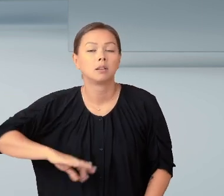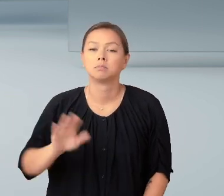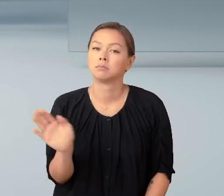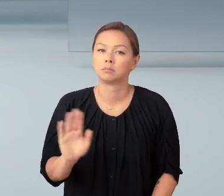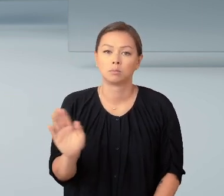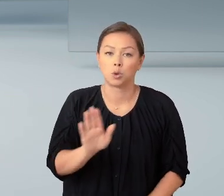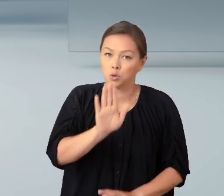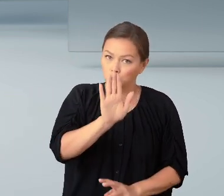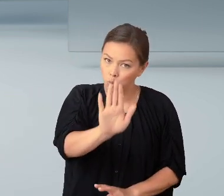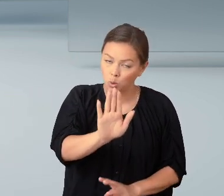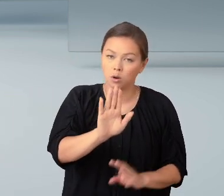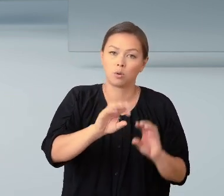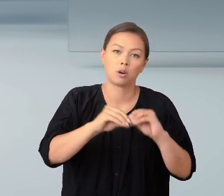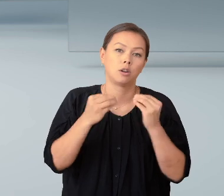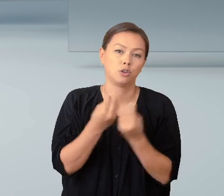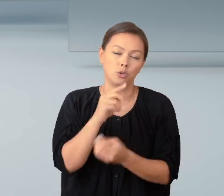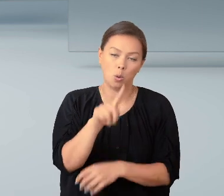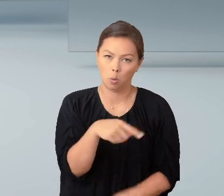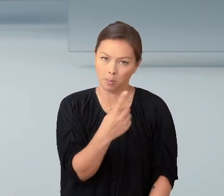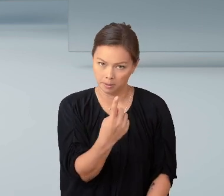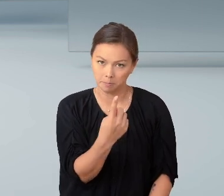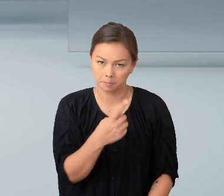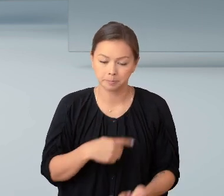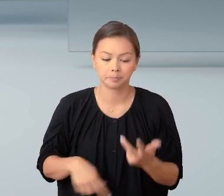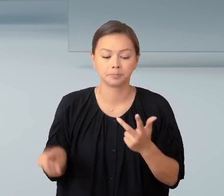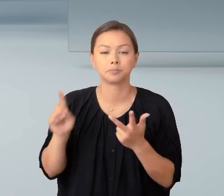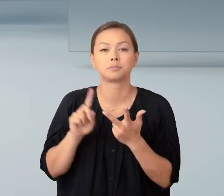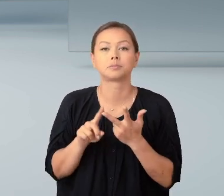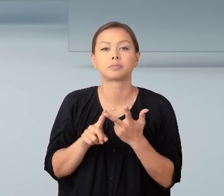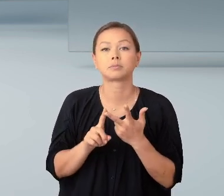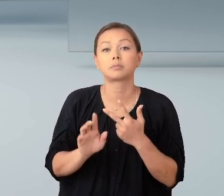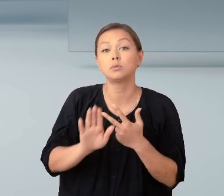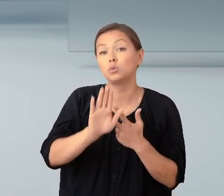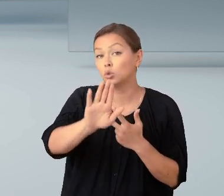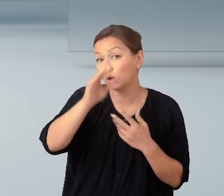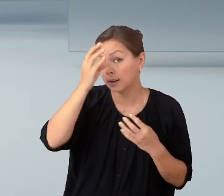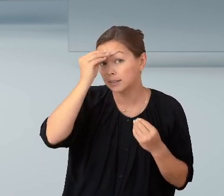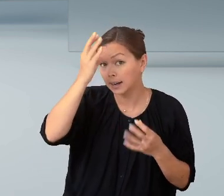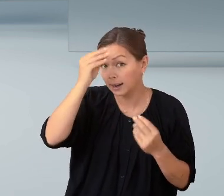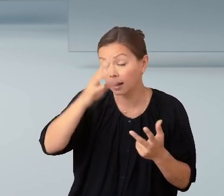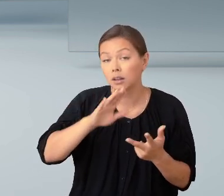data and your business processes. And third, your data and AI models.